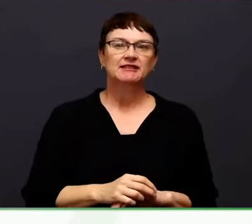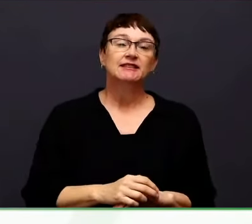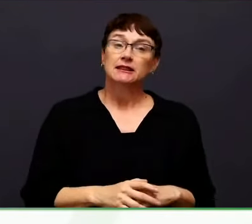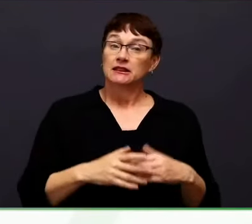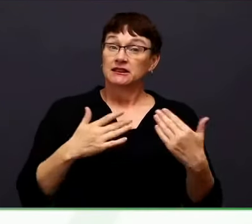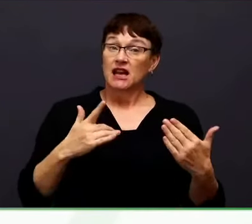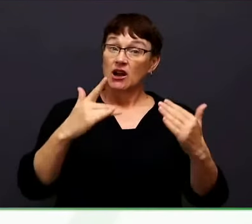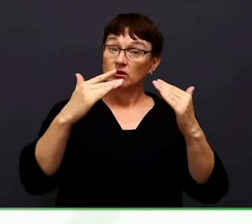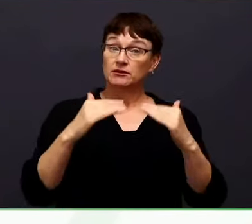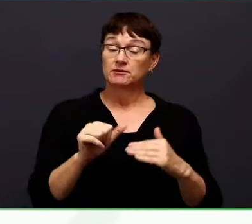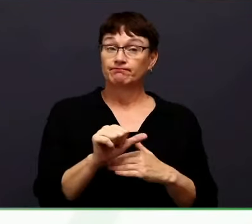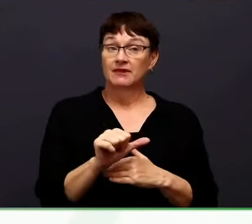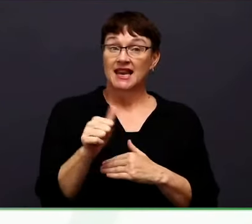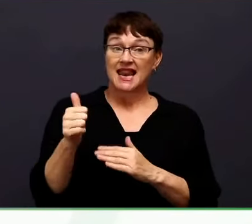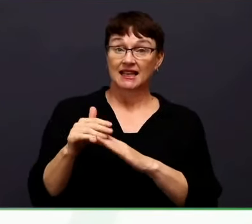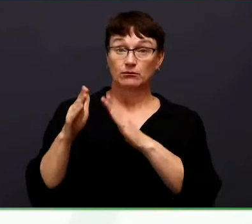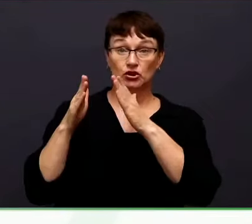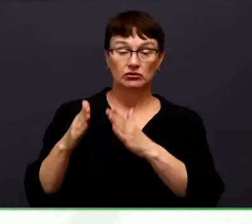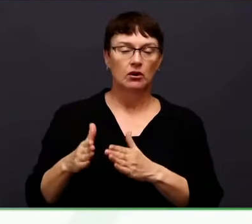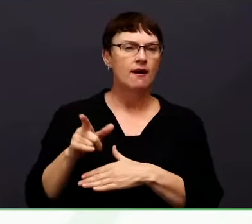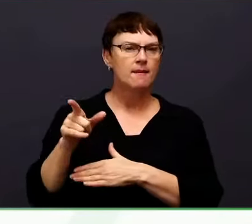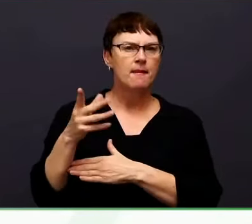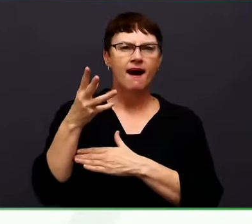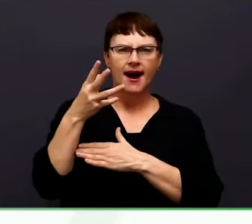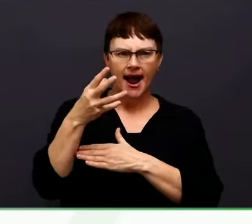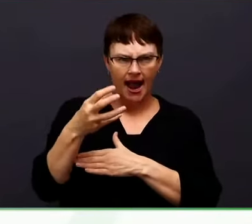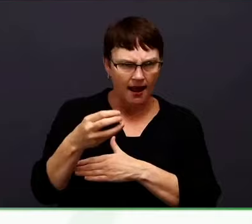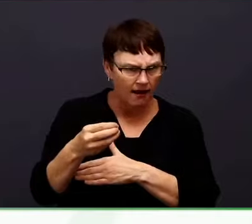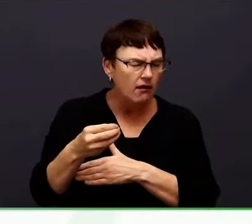podcast group that we qualify as editors.